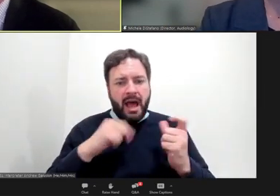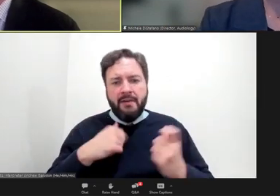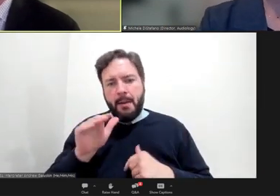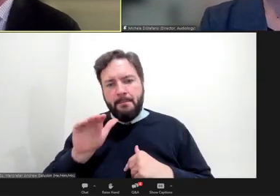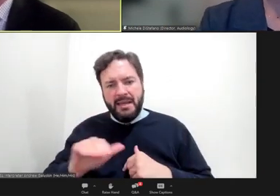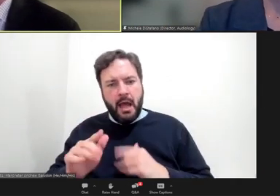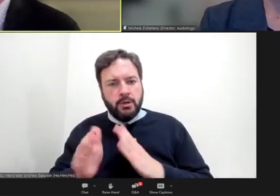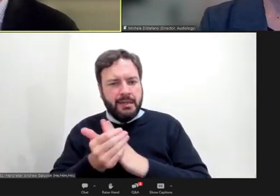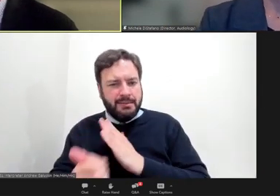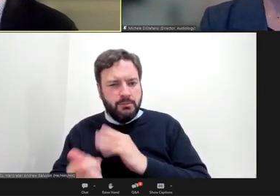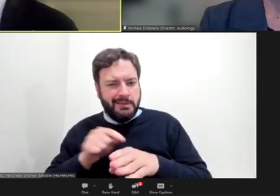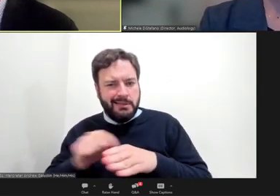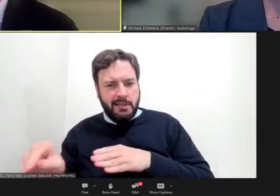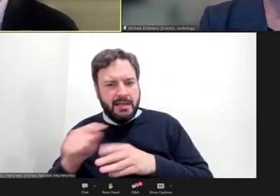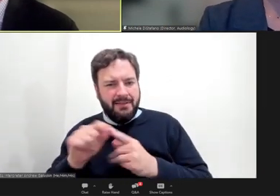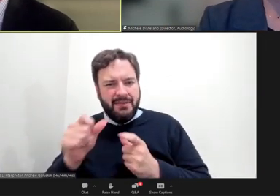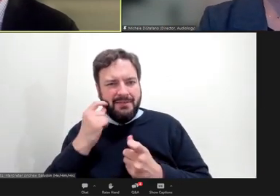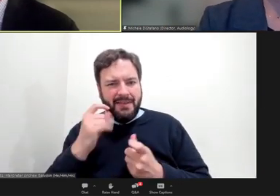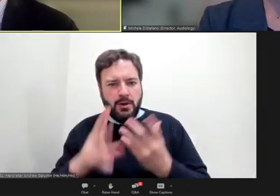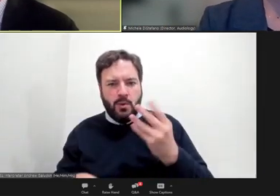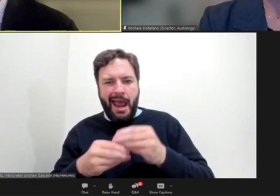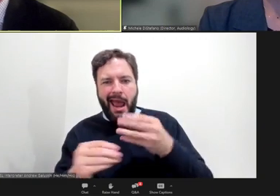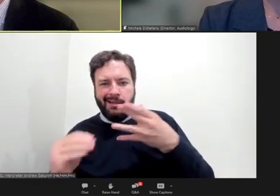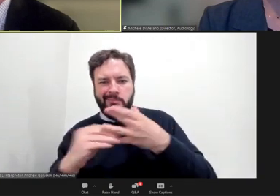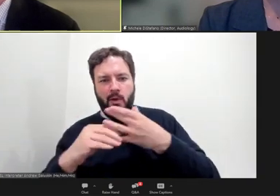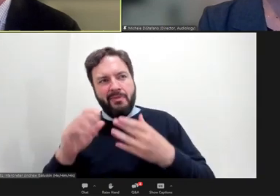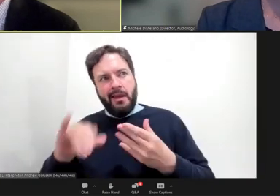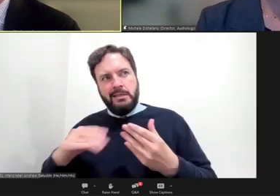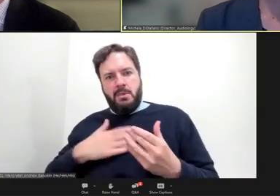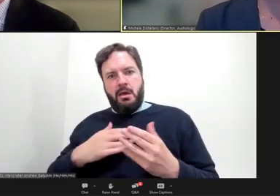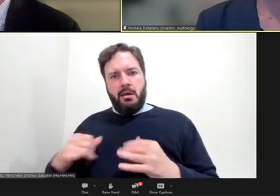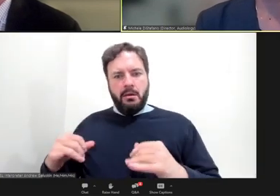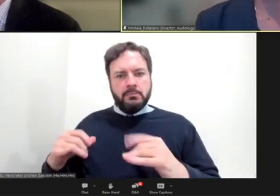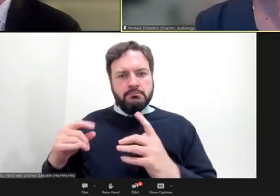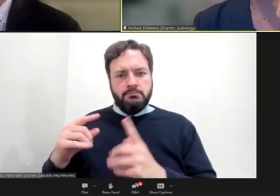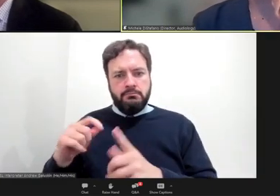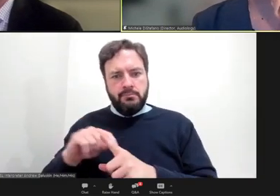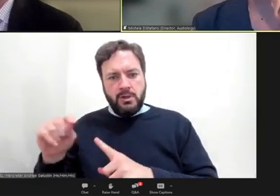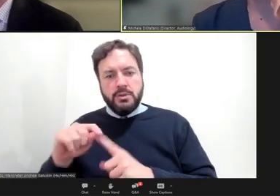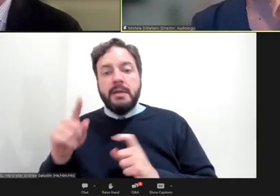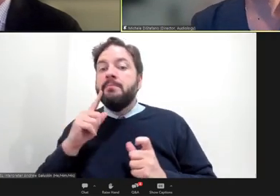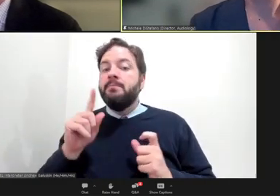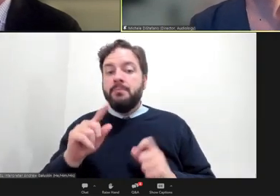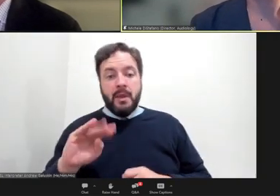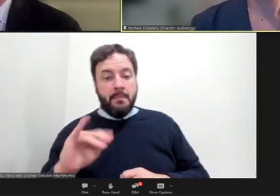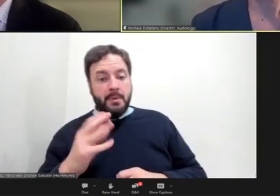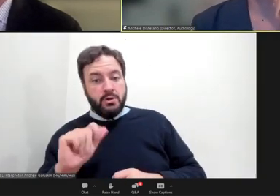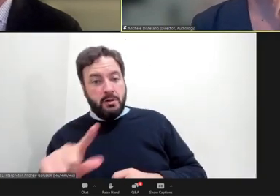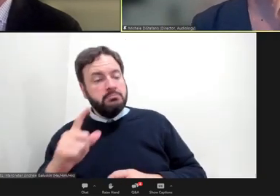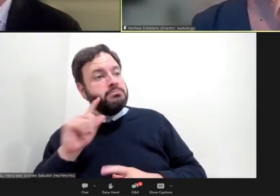doesn't... They don't quote themselves as sort of pediatric neurotologists. There's another question. My daughter was diagnosed last year when